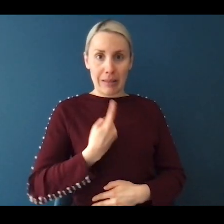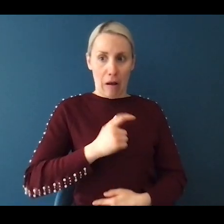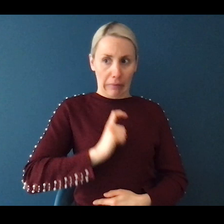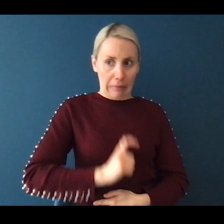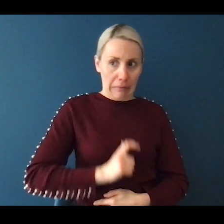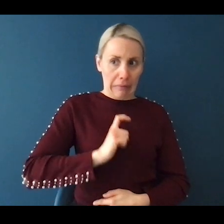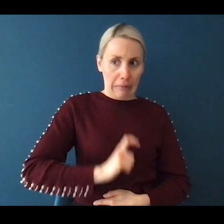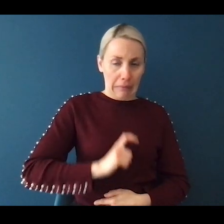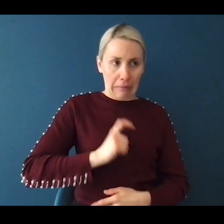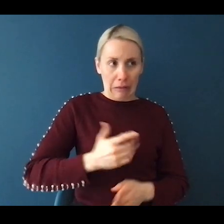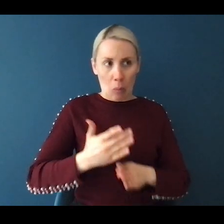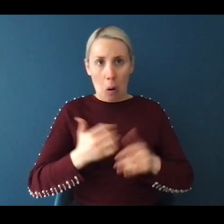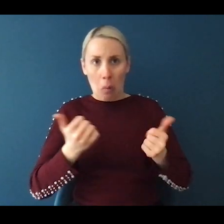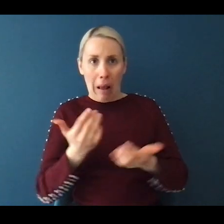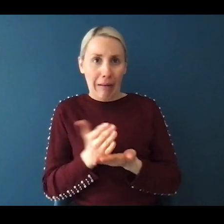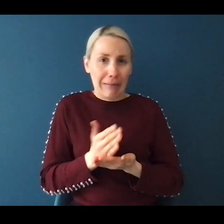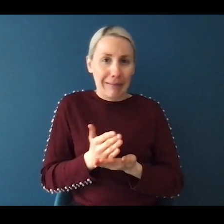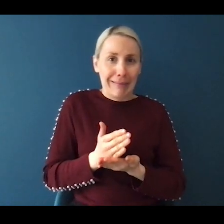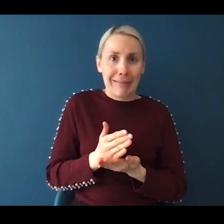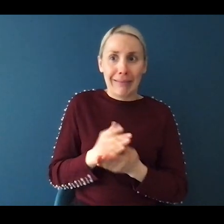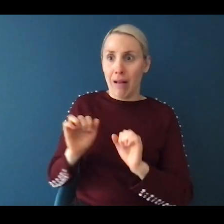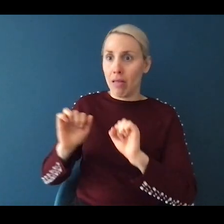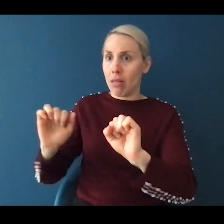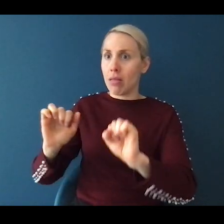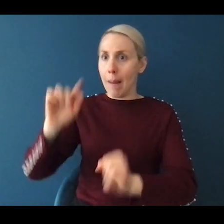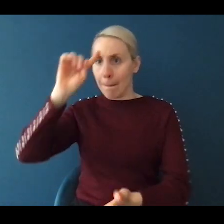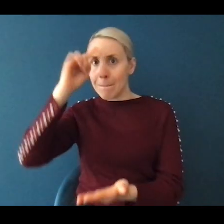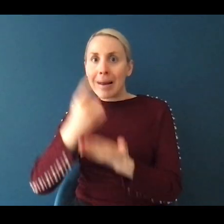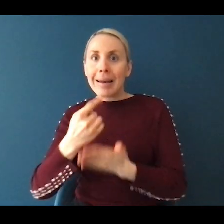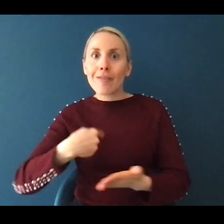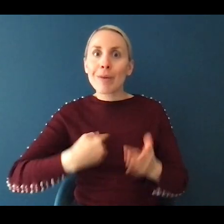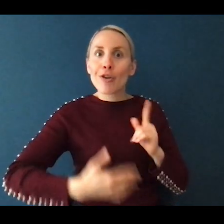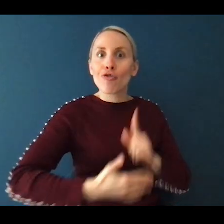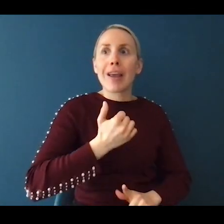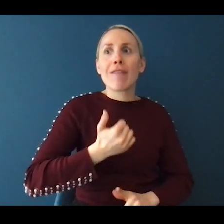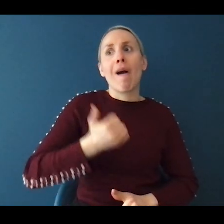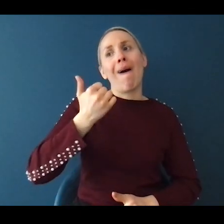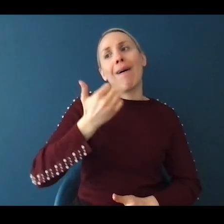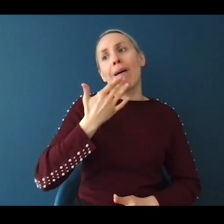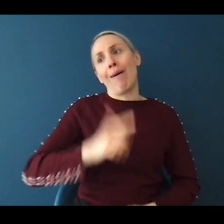and very supportive even though I didn't myself knew if it was going to work or not but you